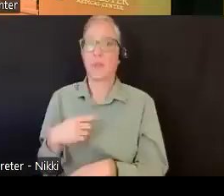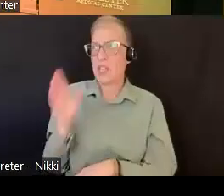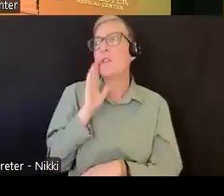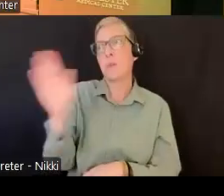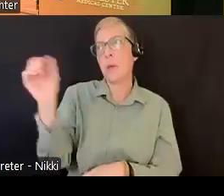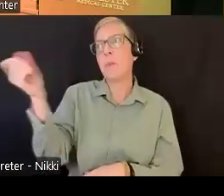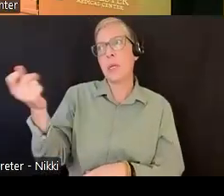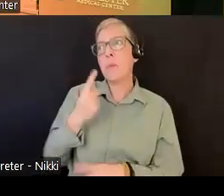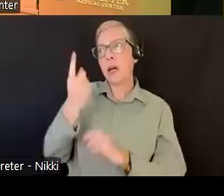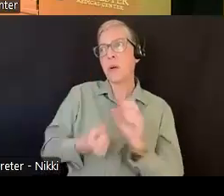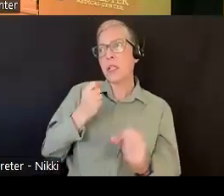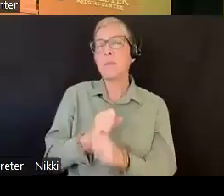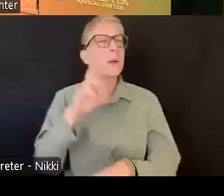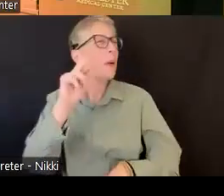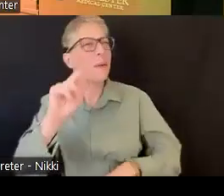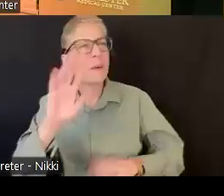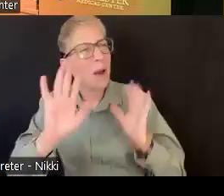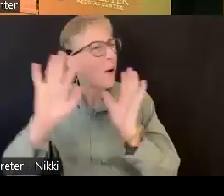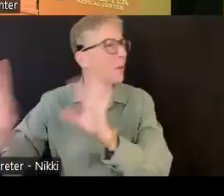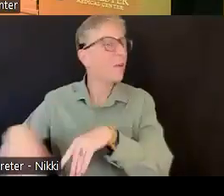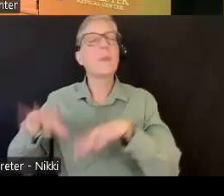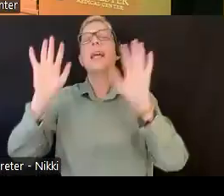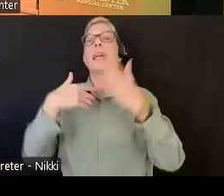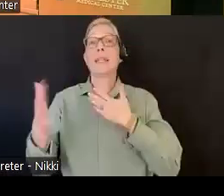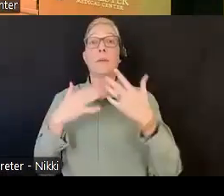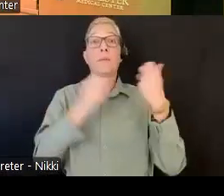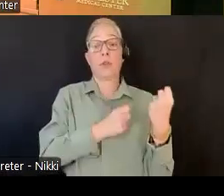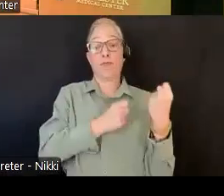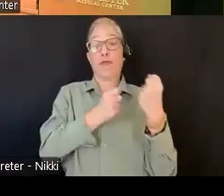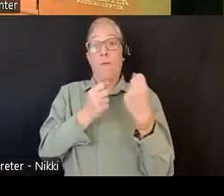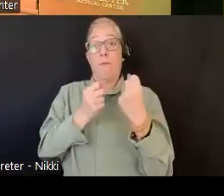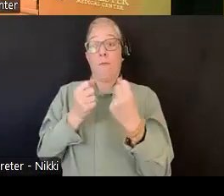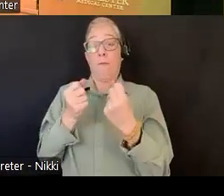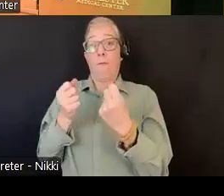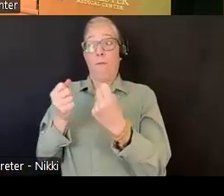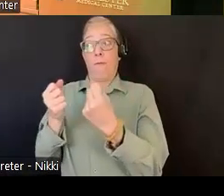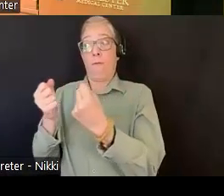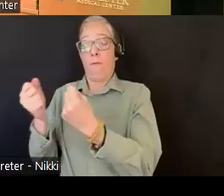I packed up, started driving cross country, got to Oklahoma, got a phone call from the administrator